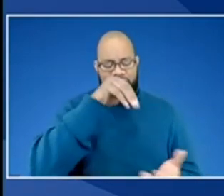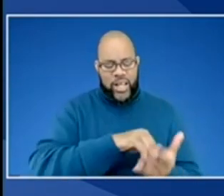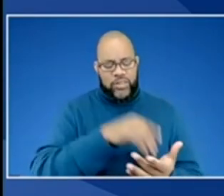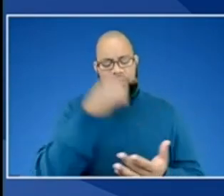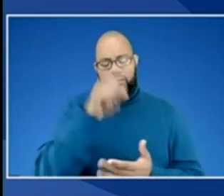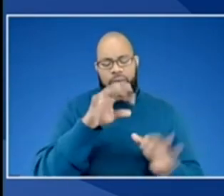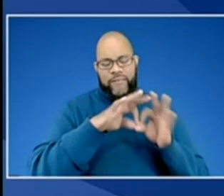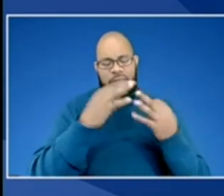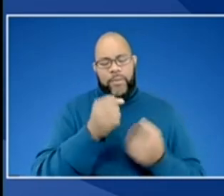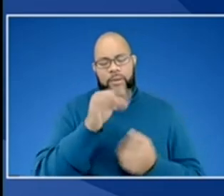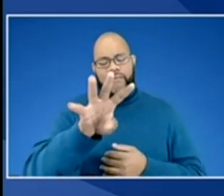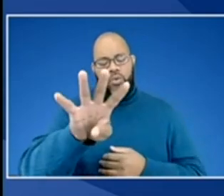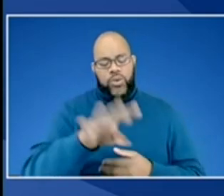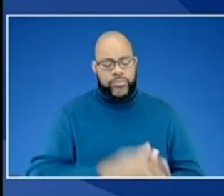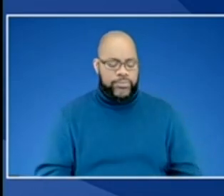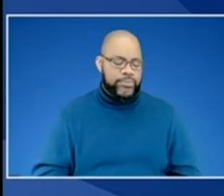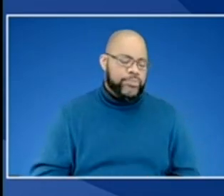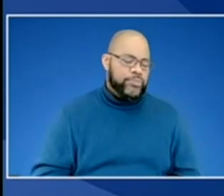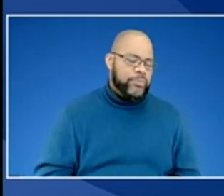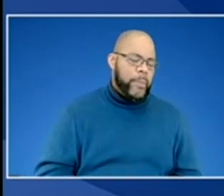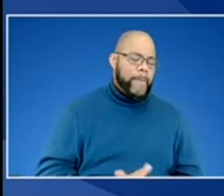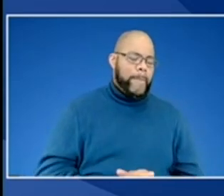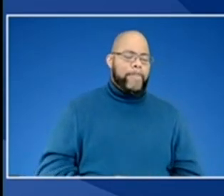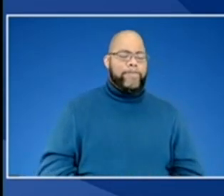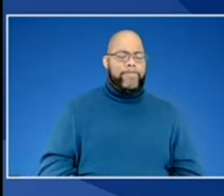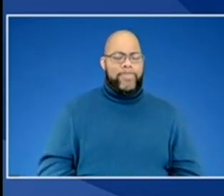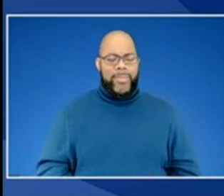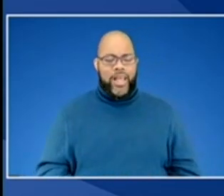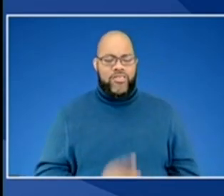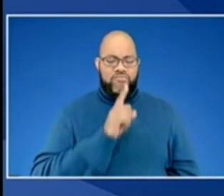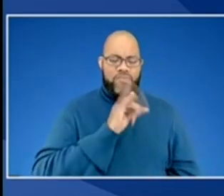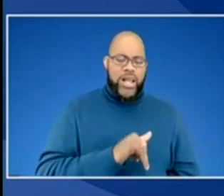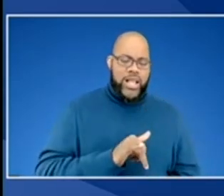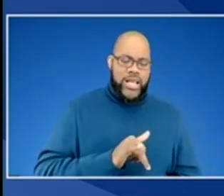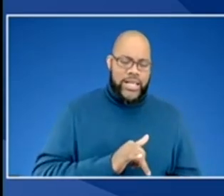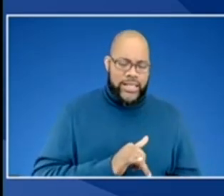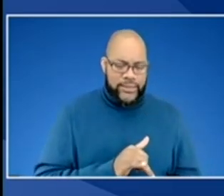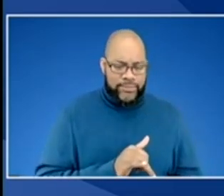of four. Those are pretty telling numbers